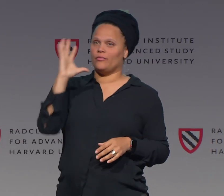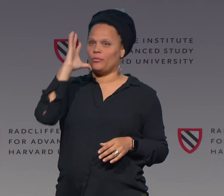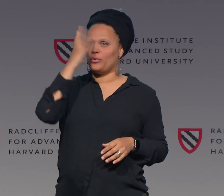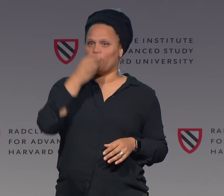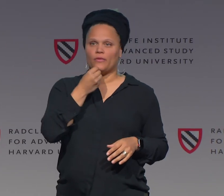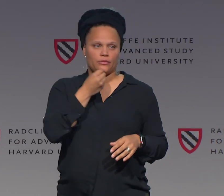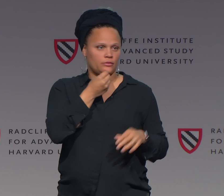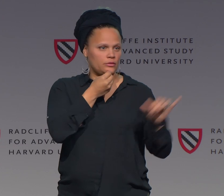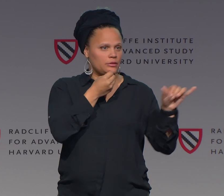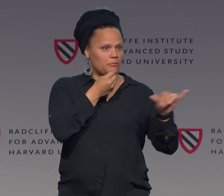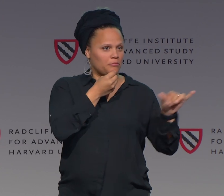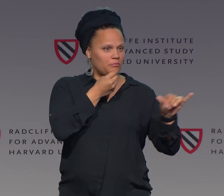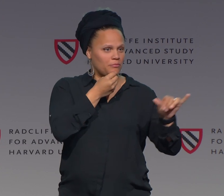Notice that hand shape and that movement?